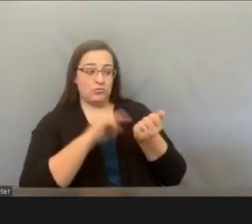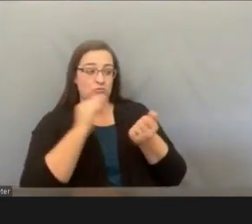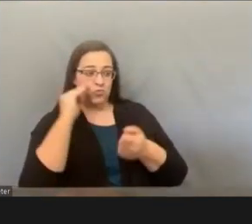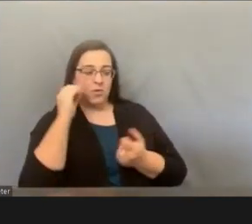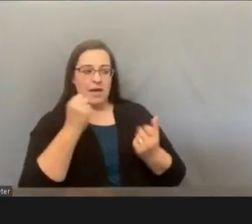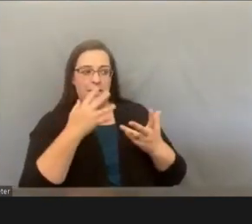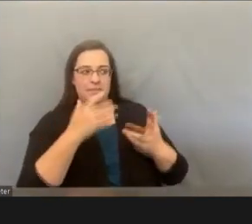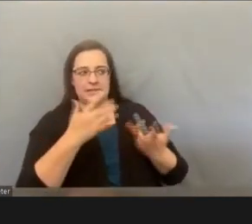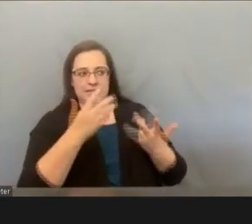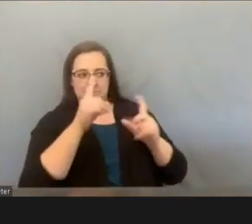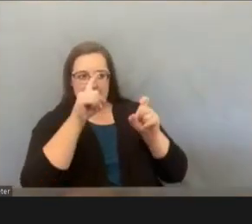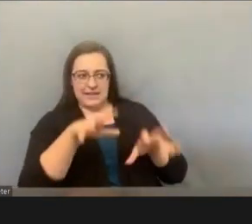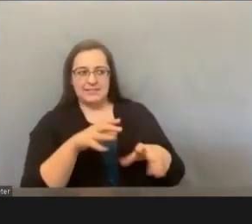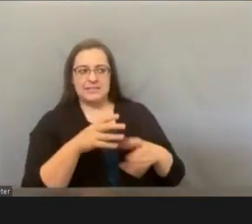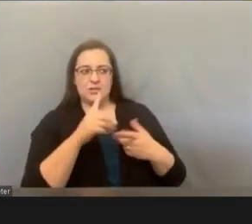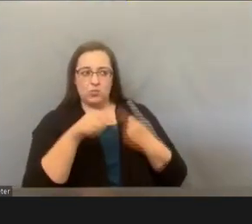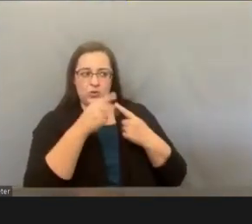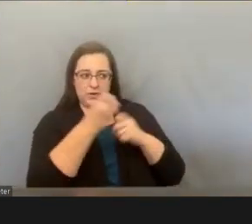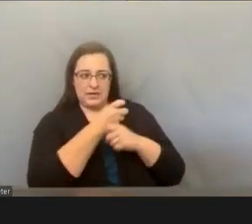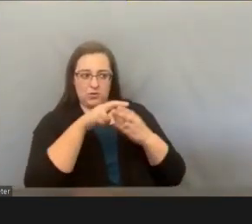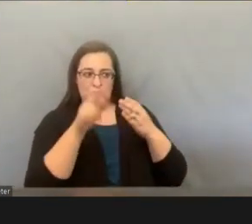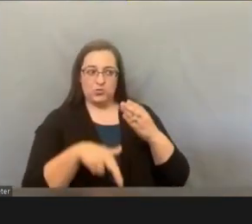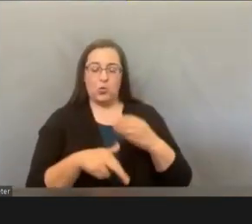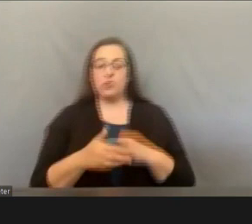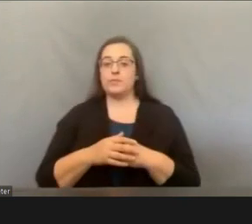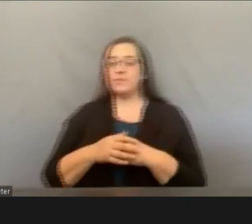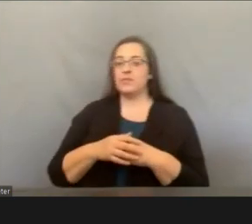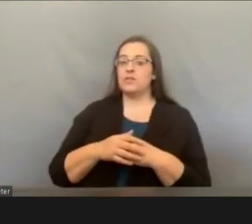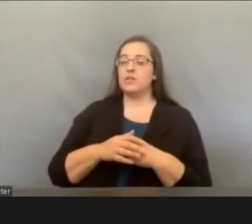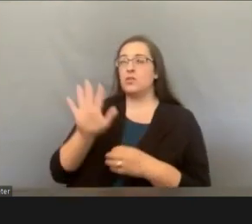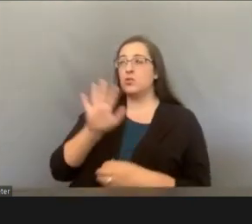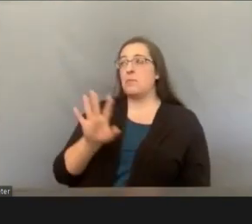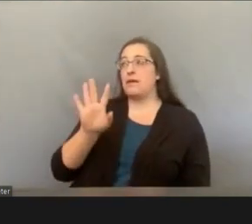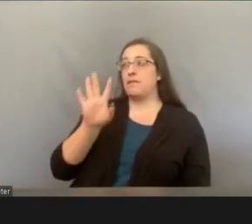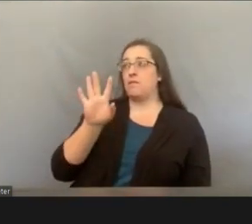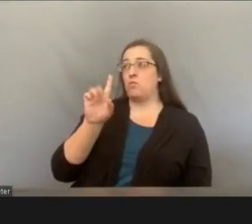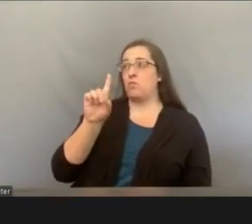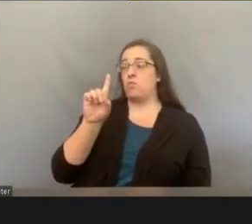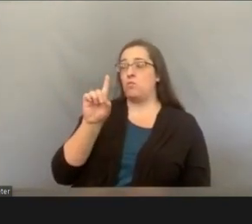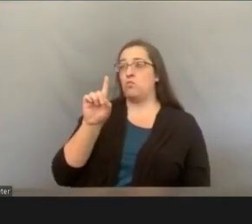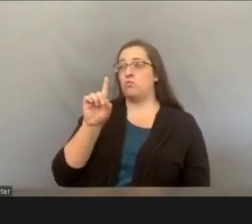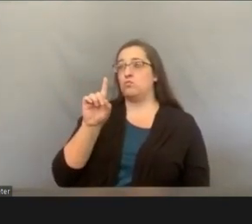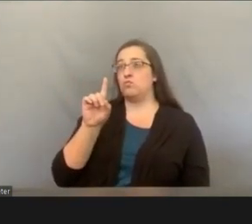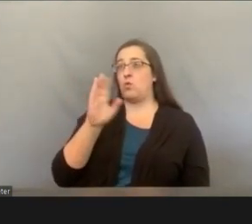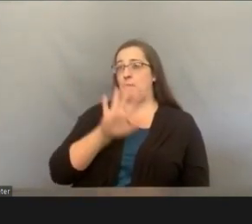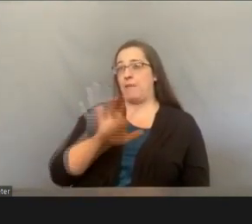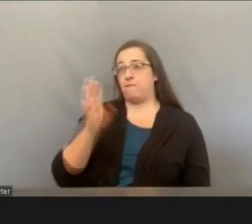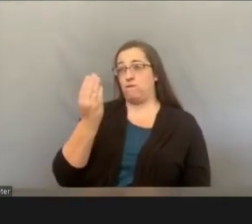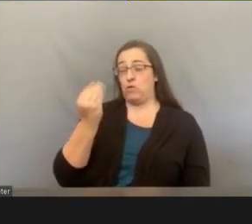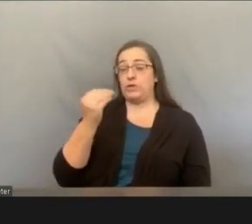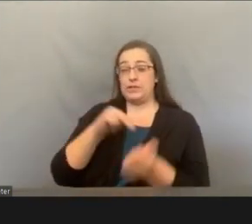AND THEN HOW MANY RESIDENTS AND STAFF HAVE BEEN STAFFED TESTED AND WHEN CAN WE